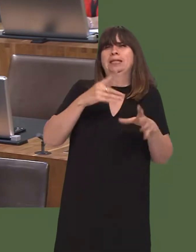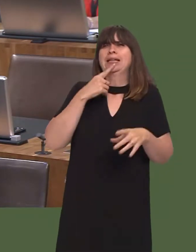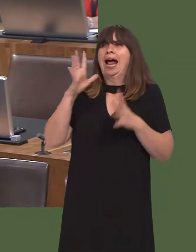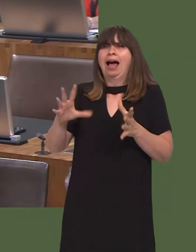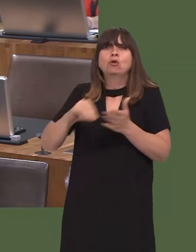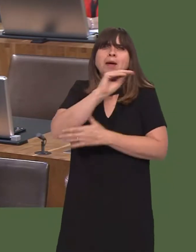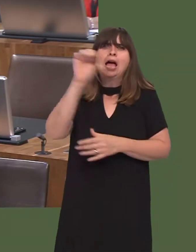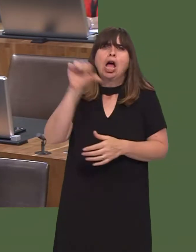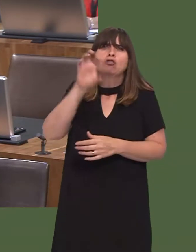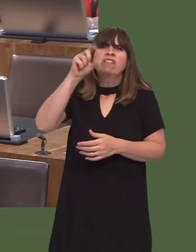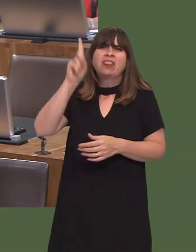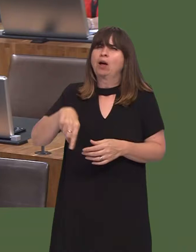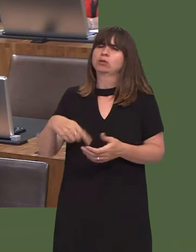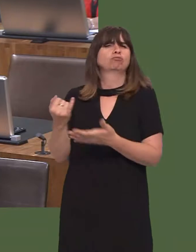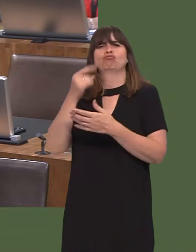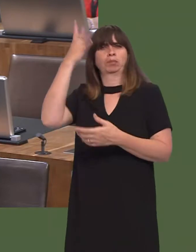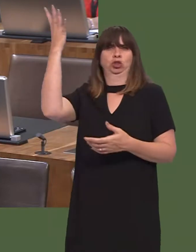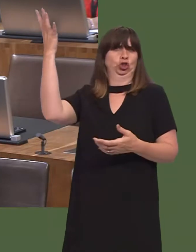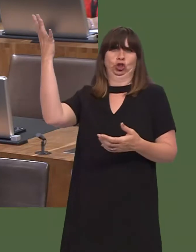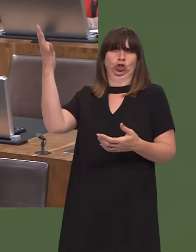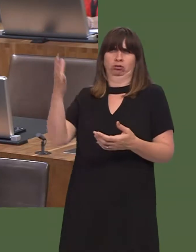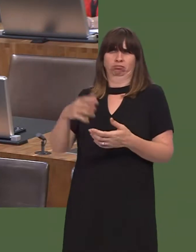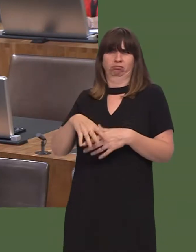£150,000 is nonsense. We donít know where that figure has come from and that has absolutely